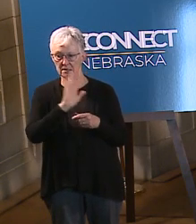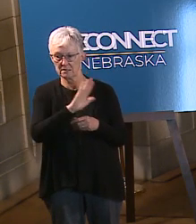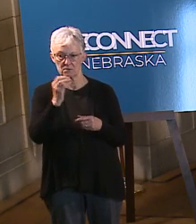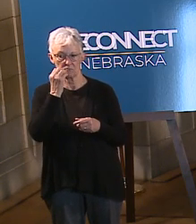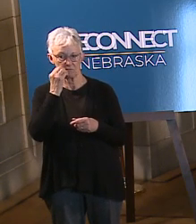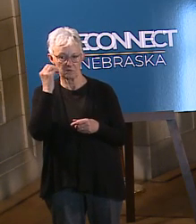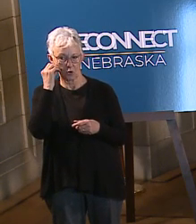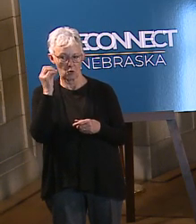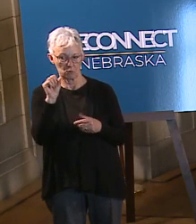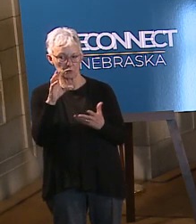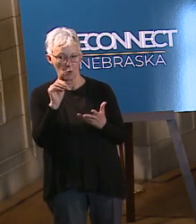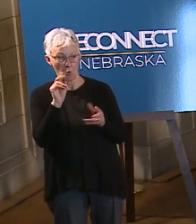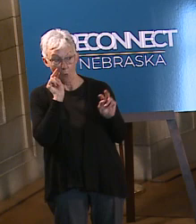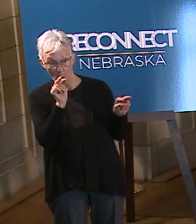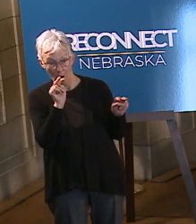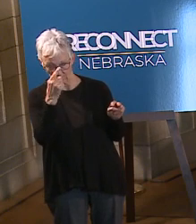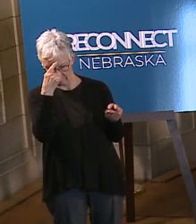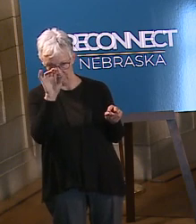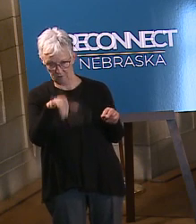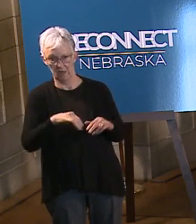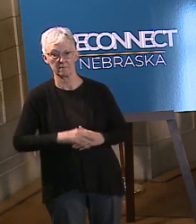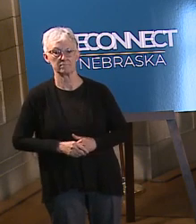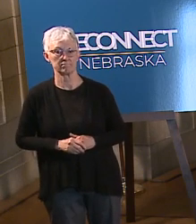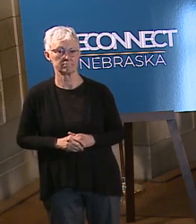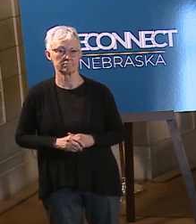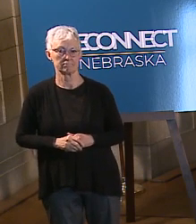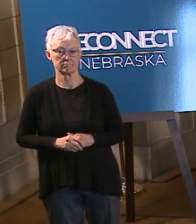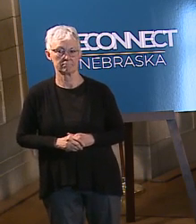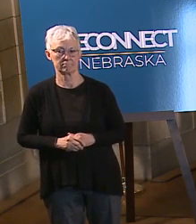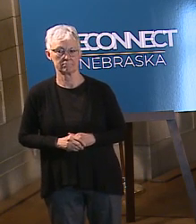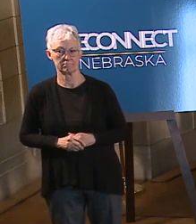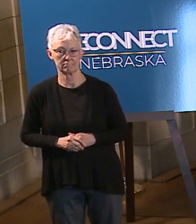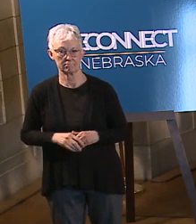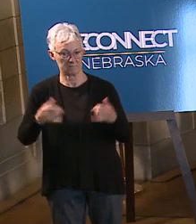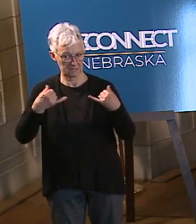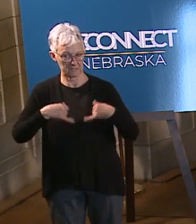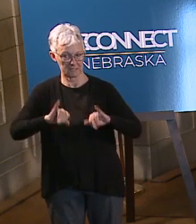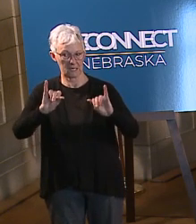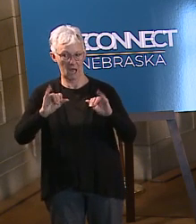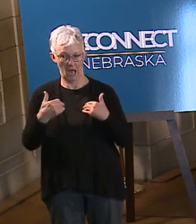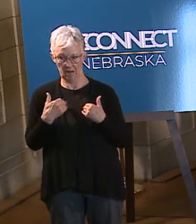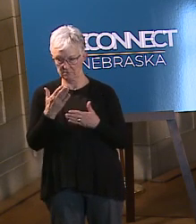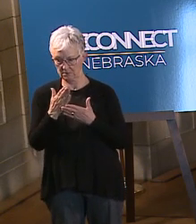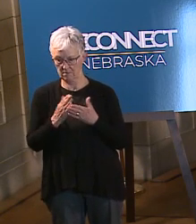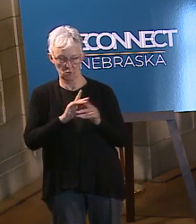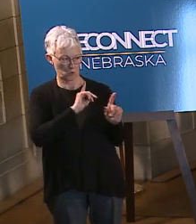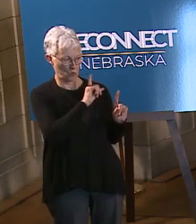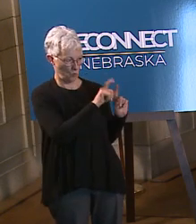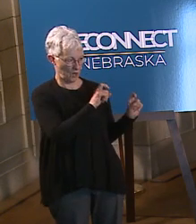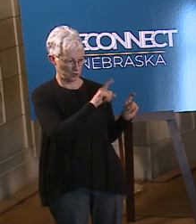THE IDEA THERE TO HAVE A BILL SIGNING TOMORROW THERE AT THE RESIDENCE, SO PLEASE STAY TUNED